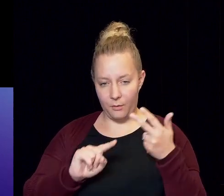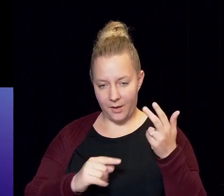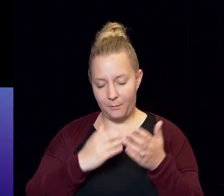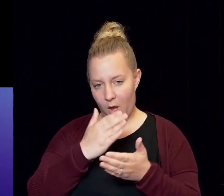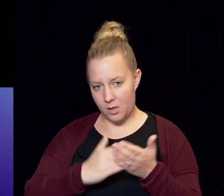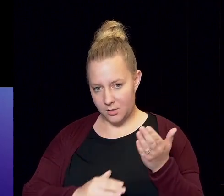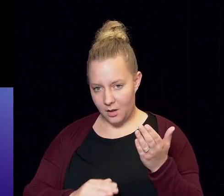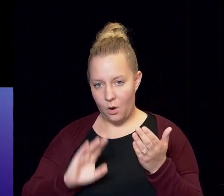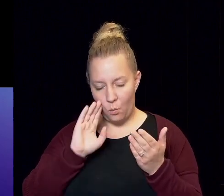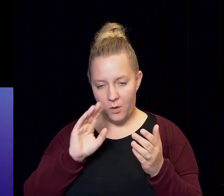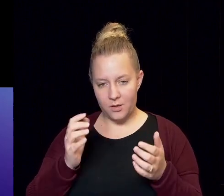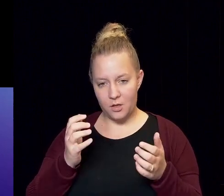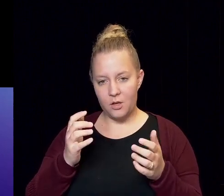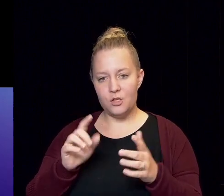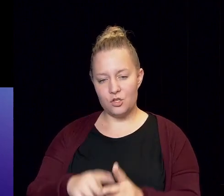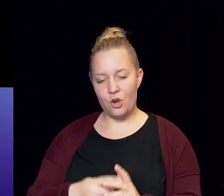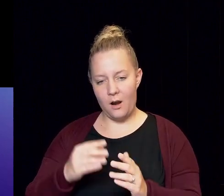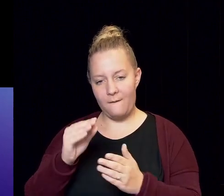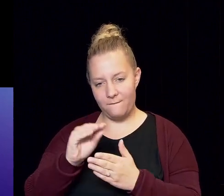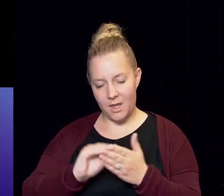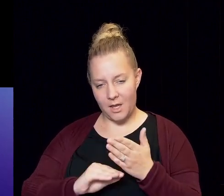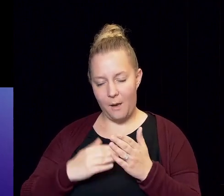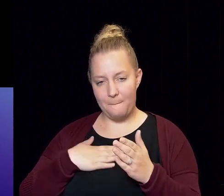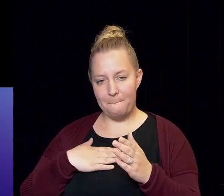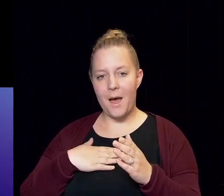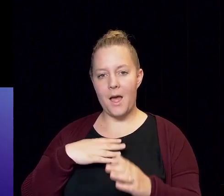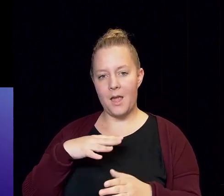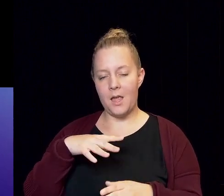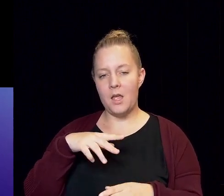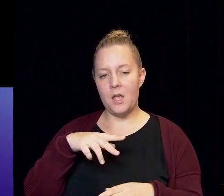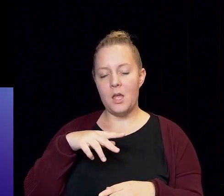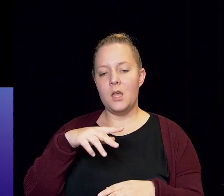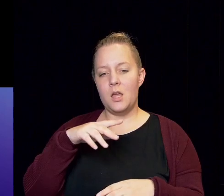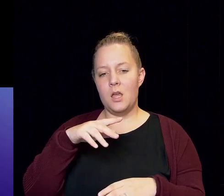I'm can kind of start filling in my proportion. So part is my unknown because it says "what is". I'm trying